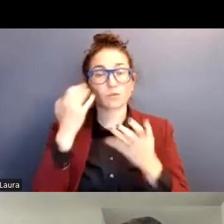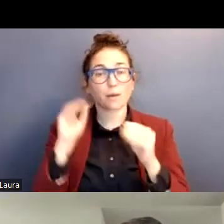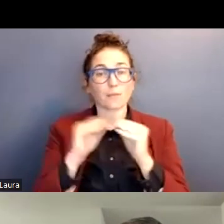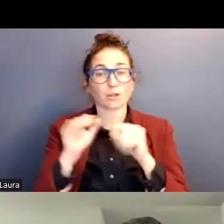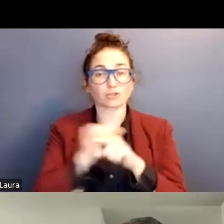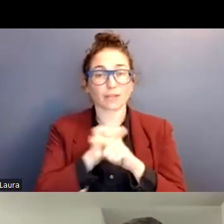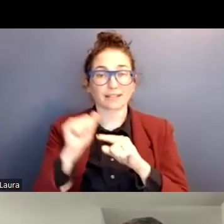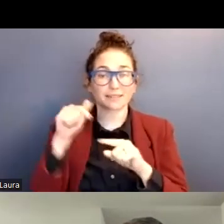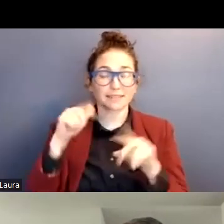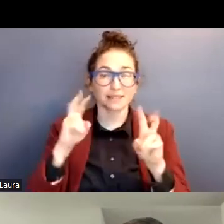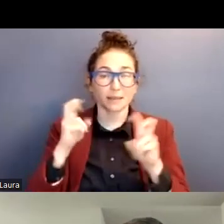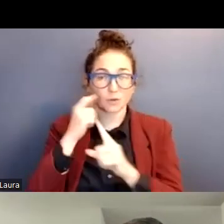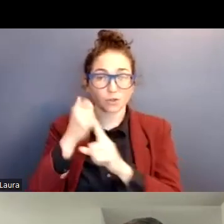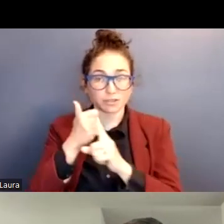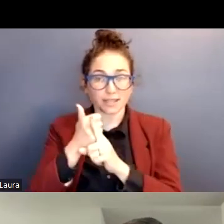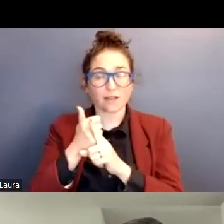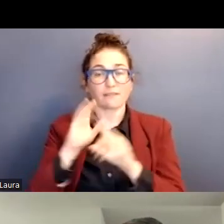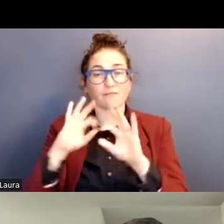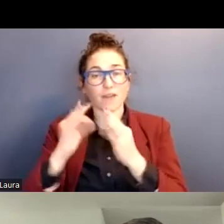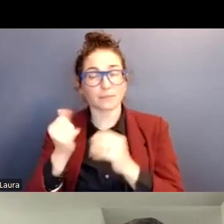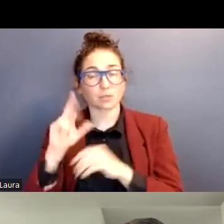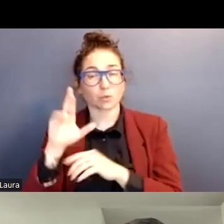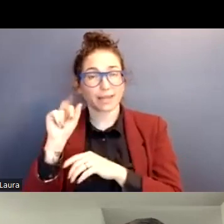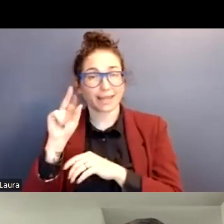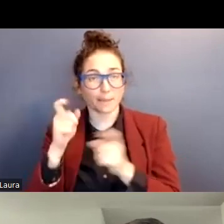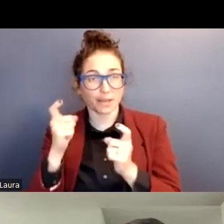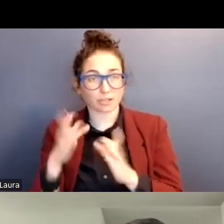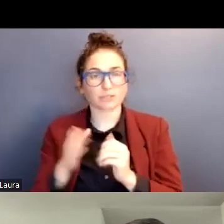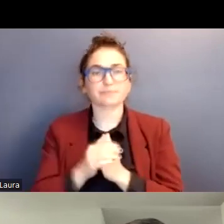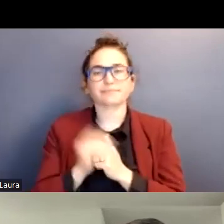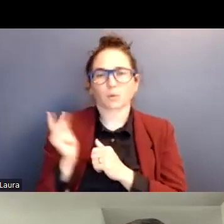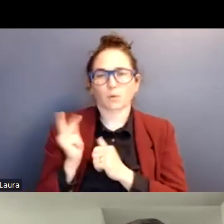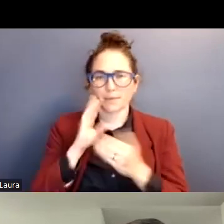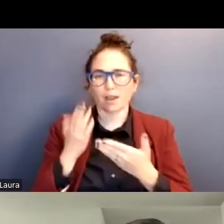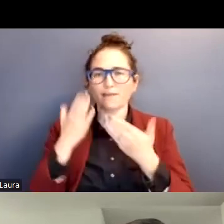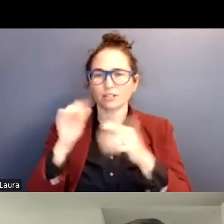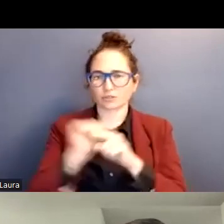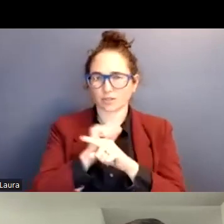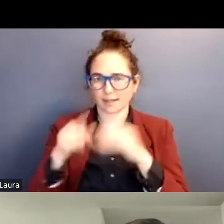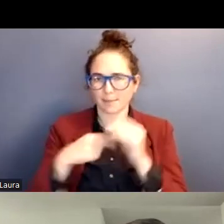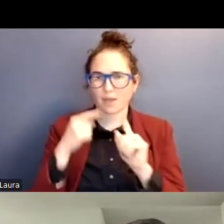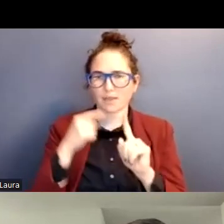families, or care managers, we will Leah and I are going to be offering training on this using on using Person Centered